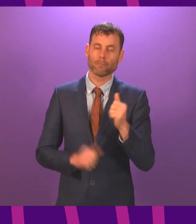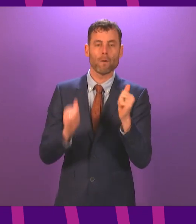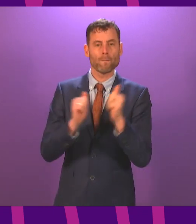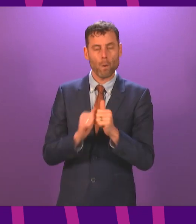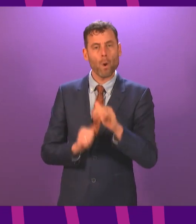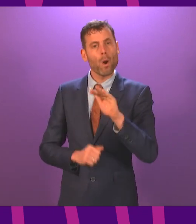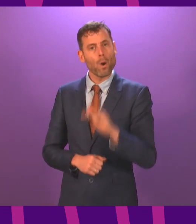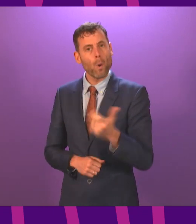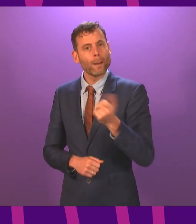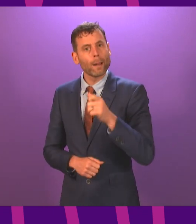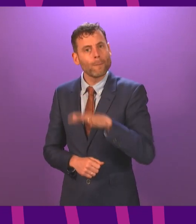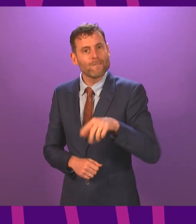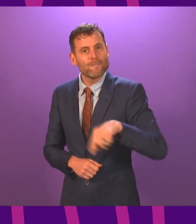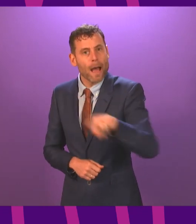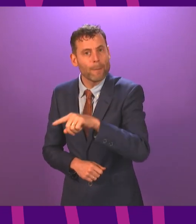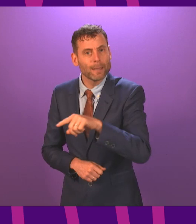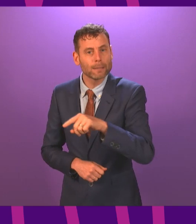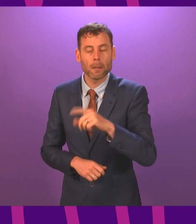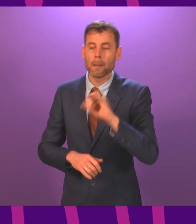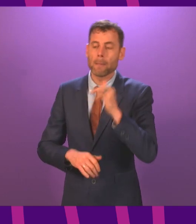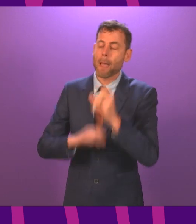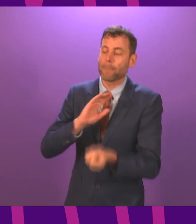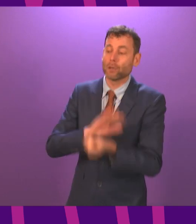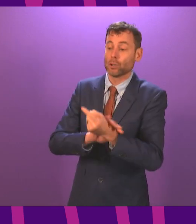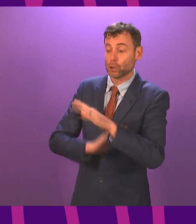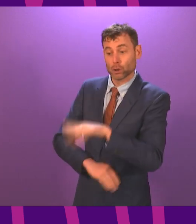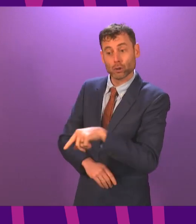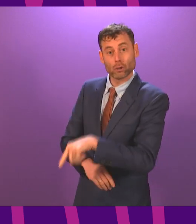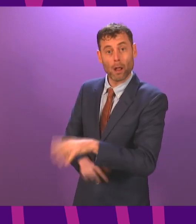for people on low incomes who have to stay at home while their children are self-isolating